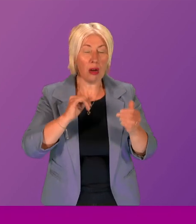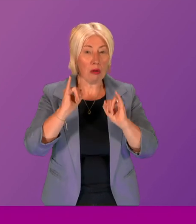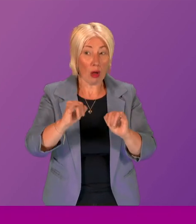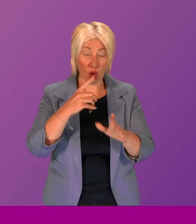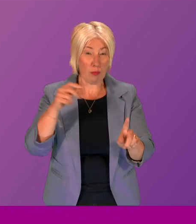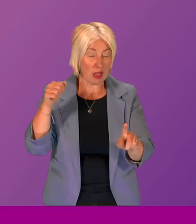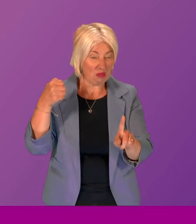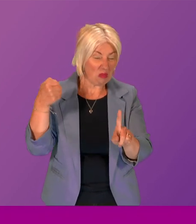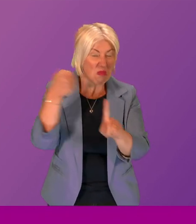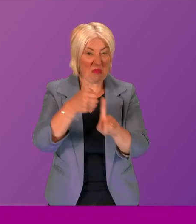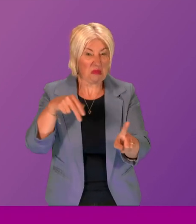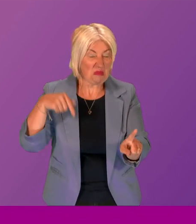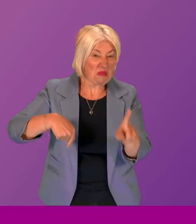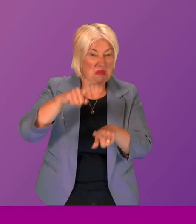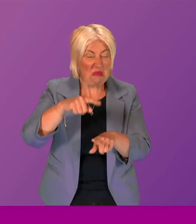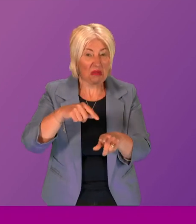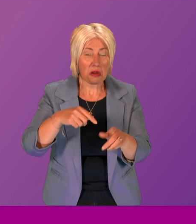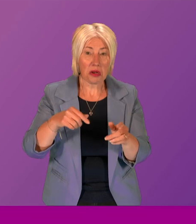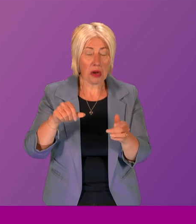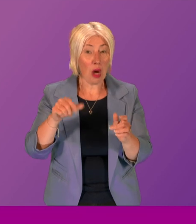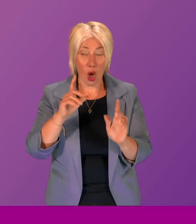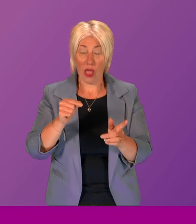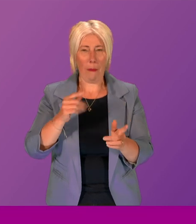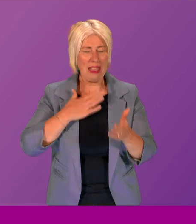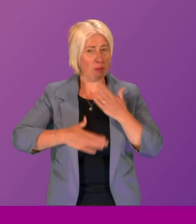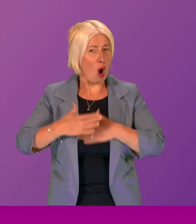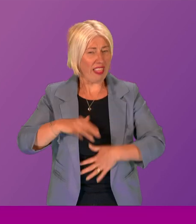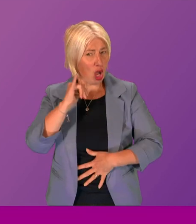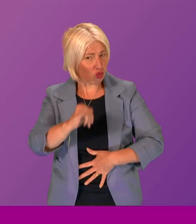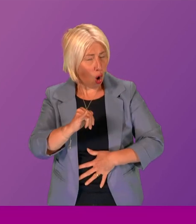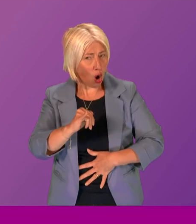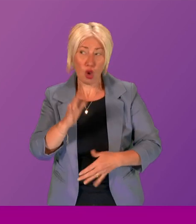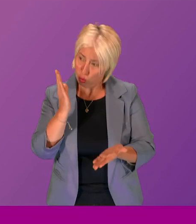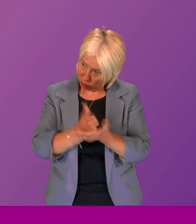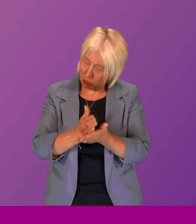He called such conduct “morally wrong”, and he was absolutely right to do so.